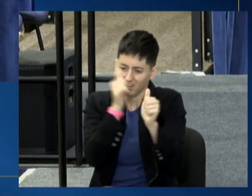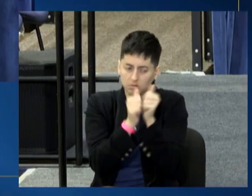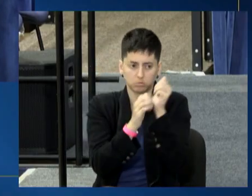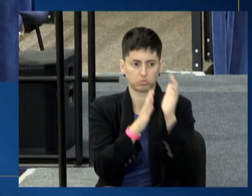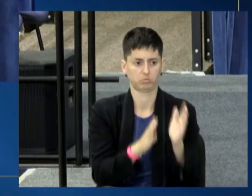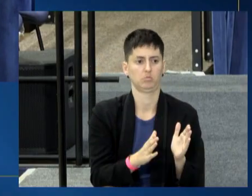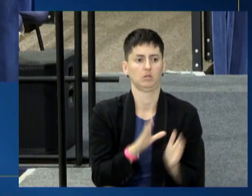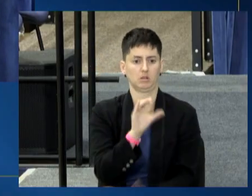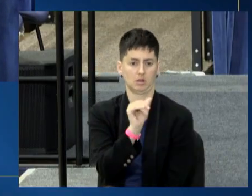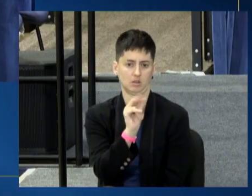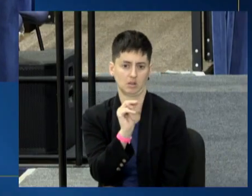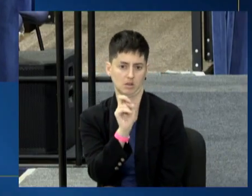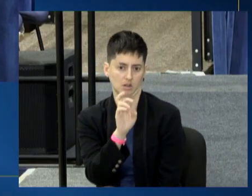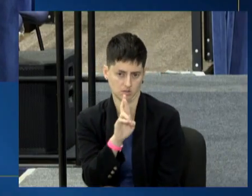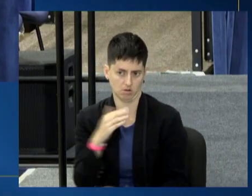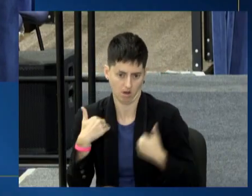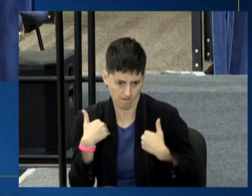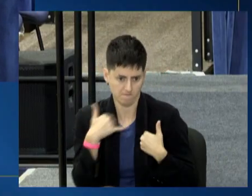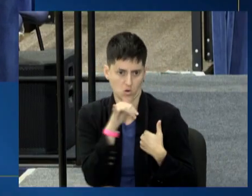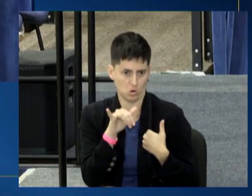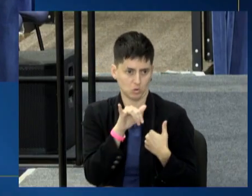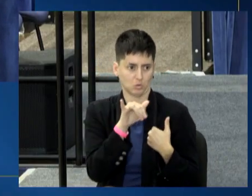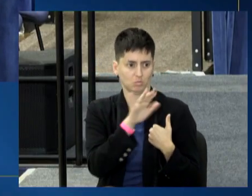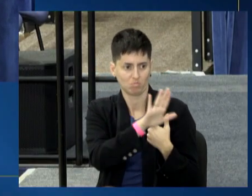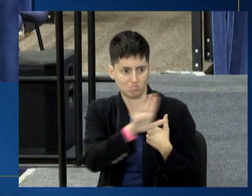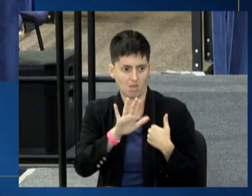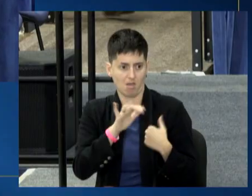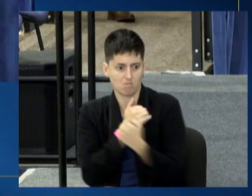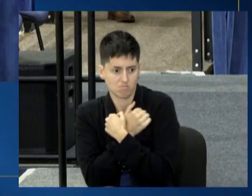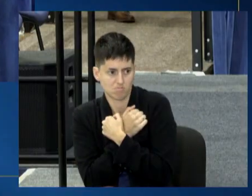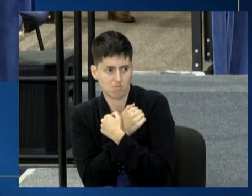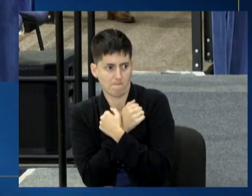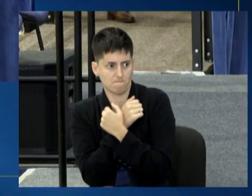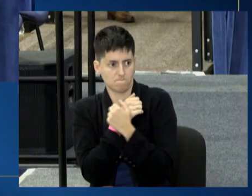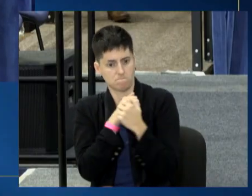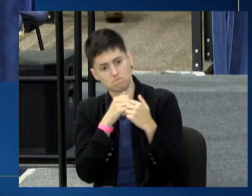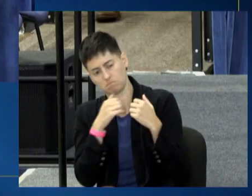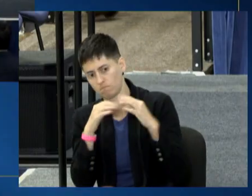needs us to be. And with that, I'm going to hand it over to my colleague, Xavier, from Moffitt.